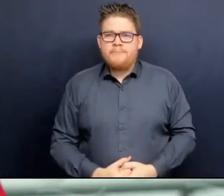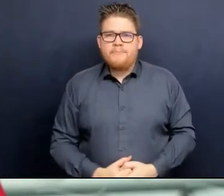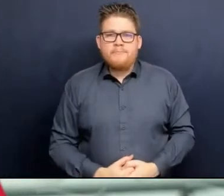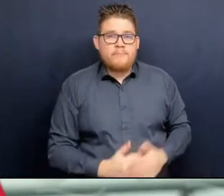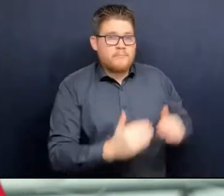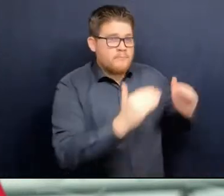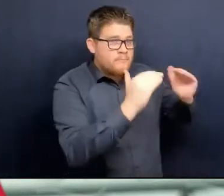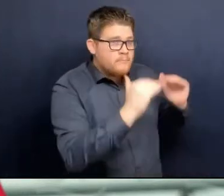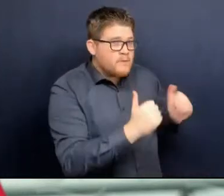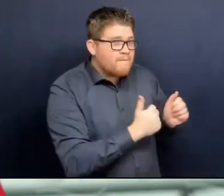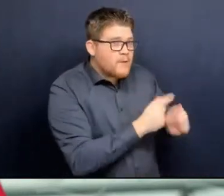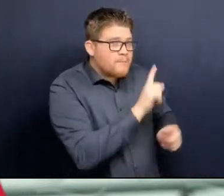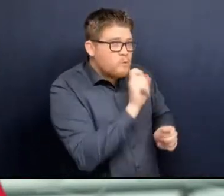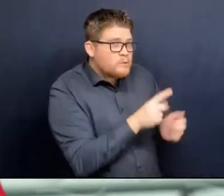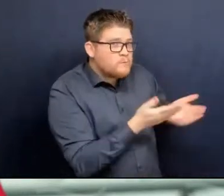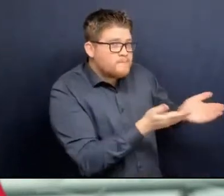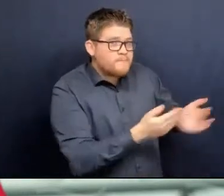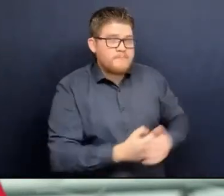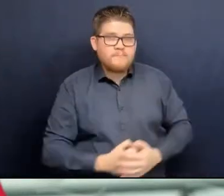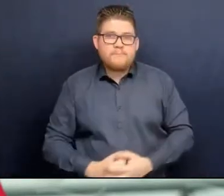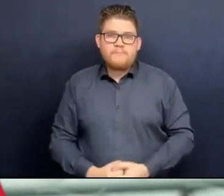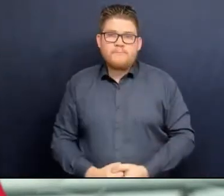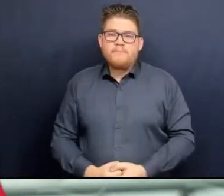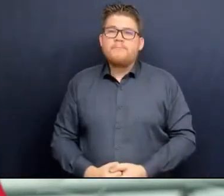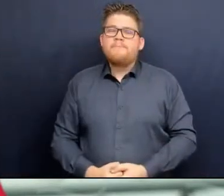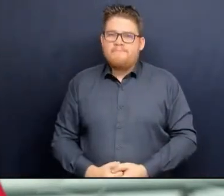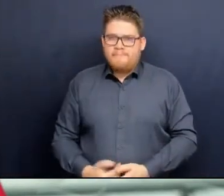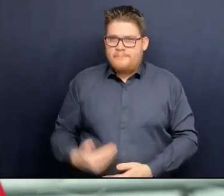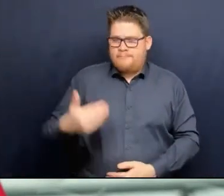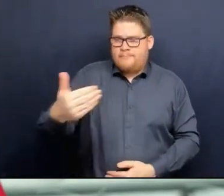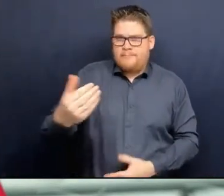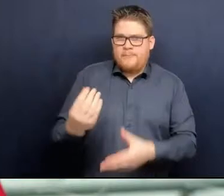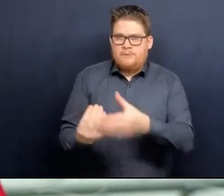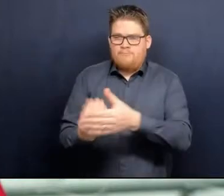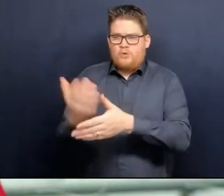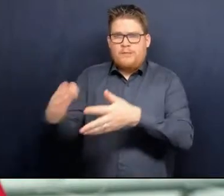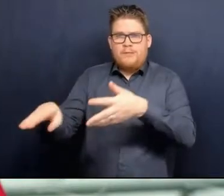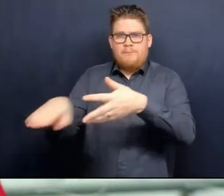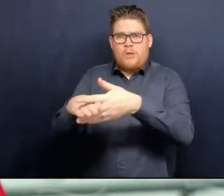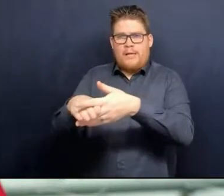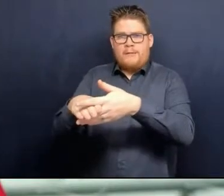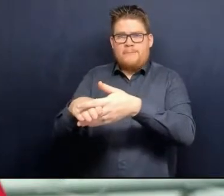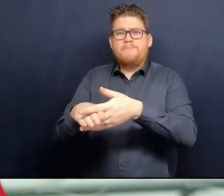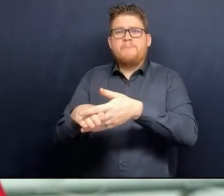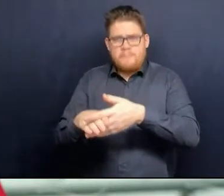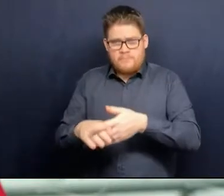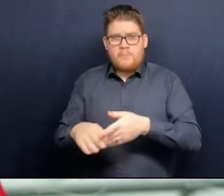very natural transition point, as you alluded to. Is there any